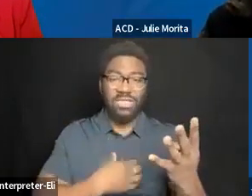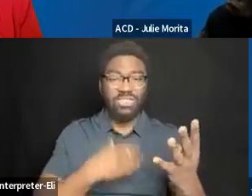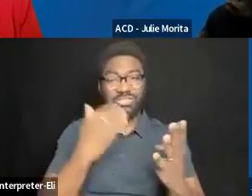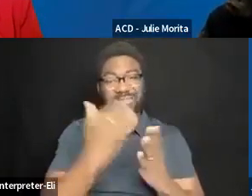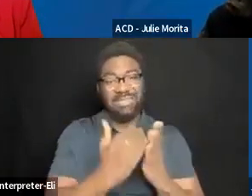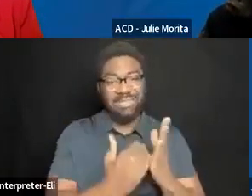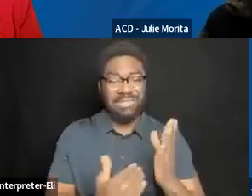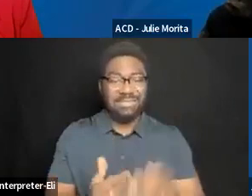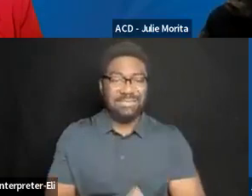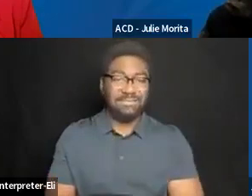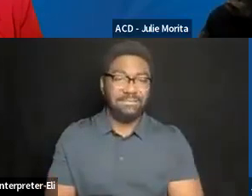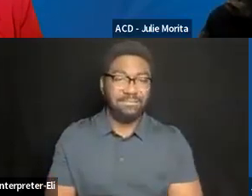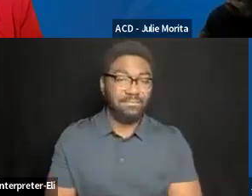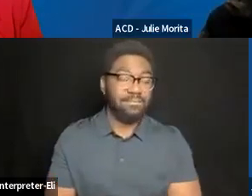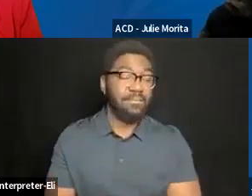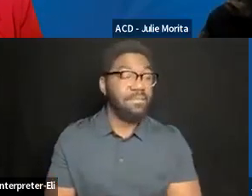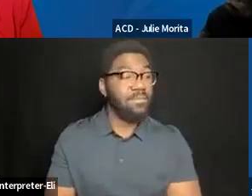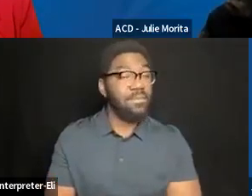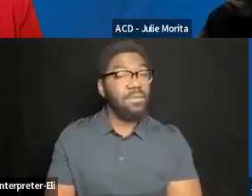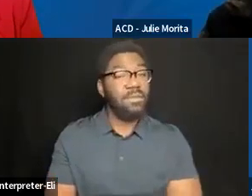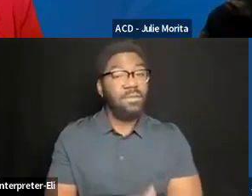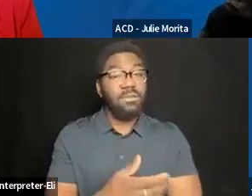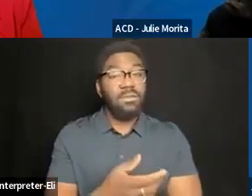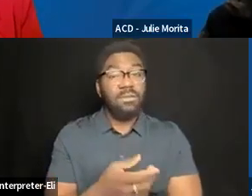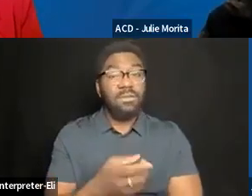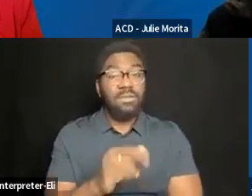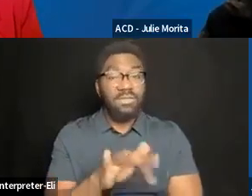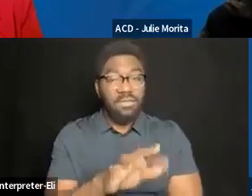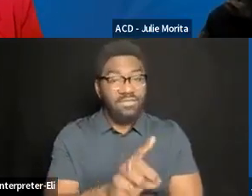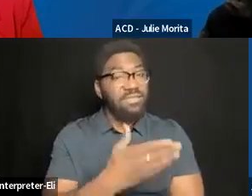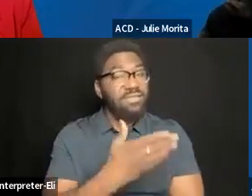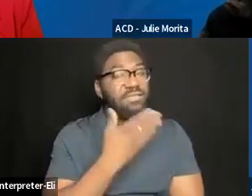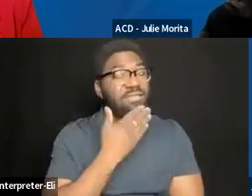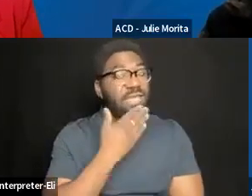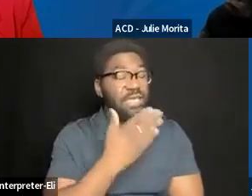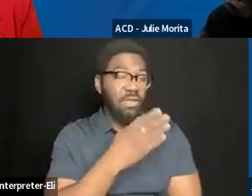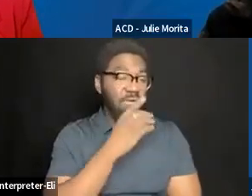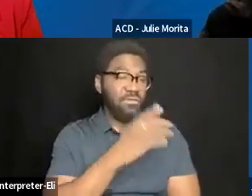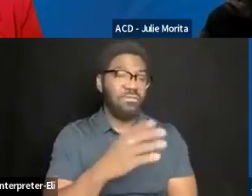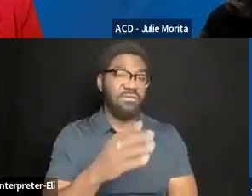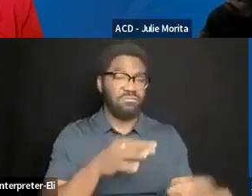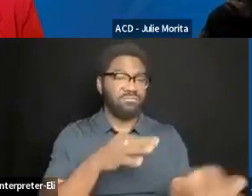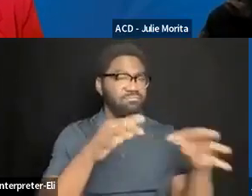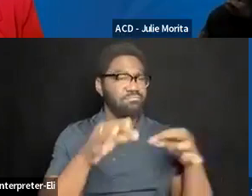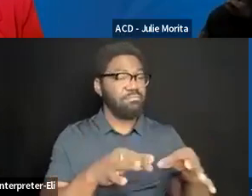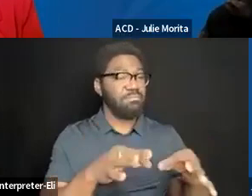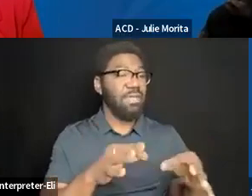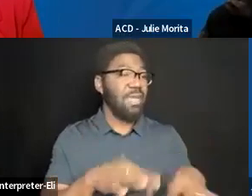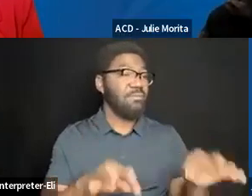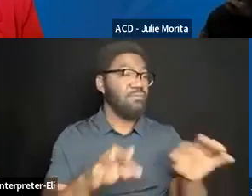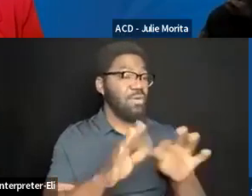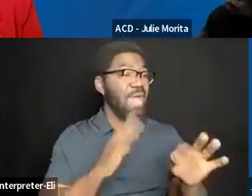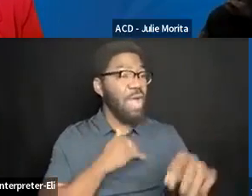Thanks for laying those out. They're critically important. Our job on the committee is to advise you. But please know just in talking with committee members,